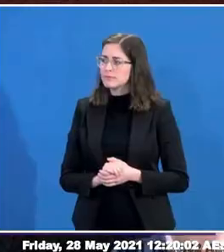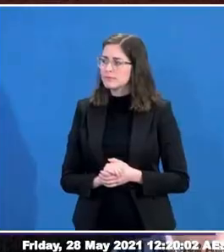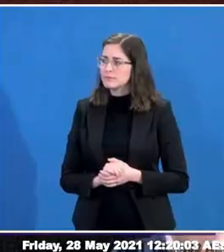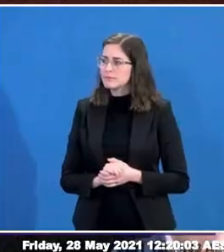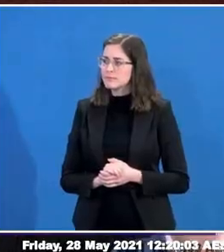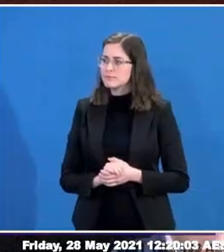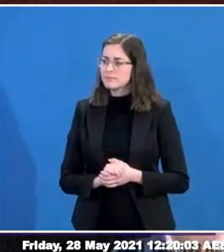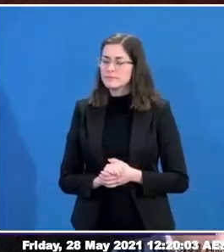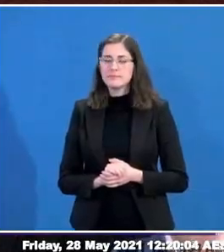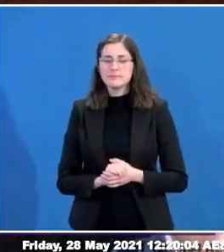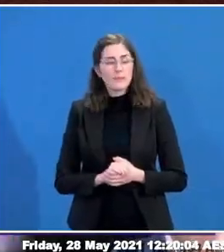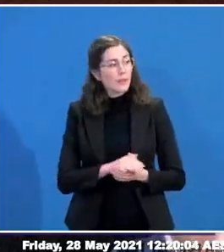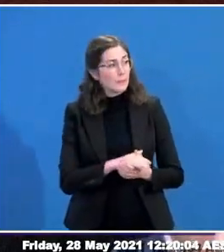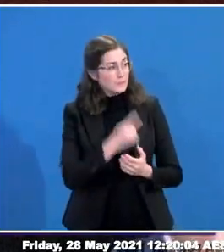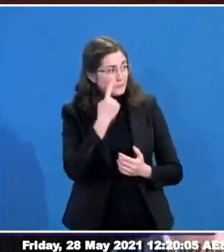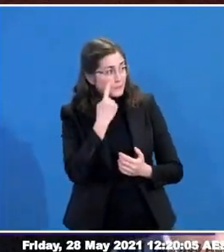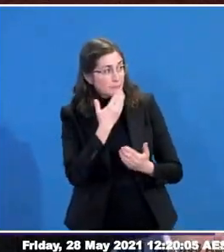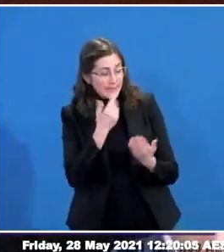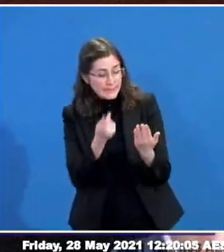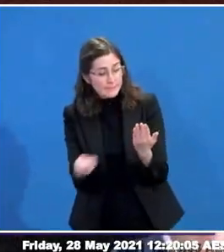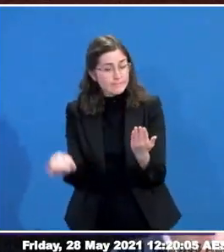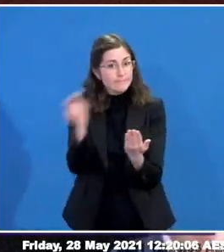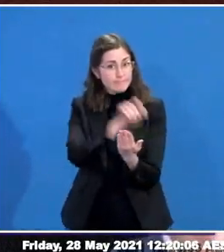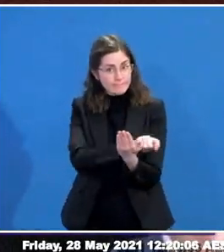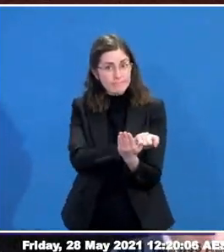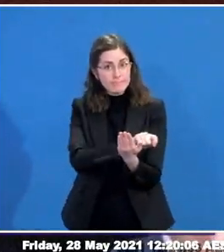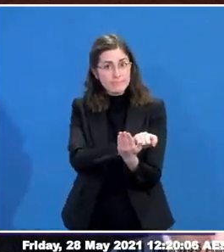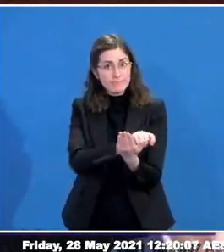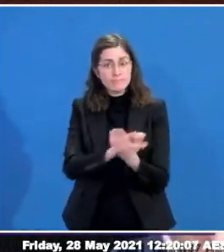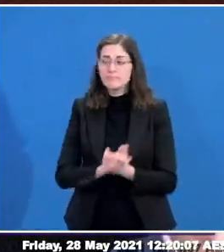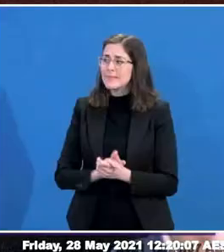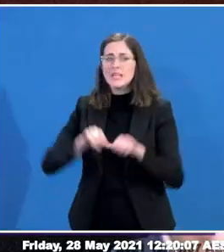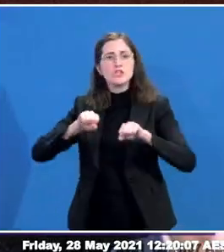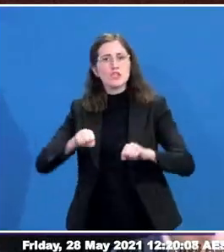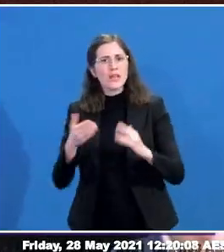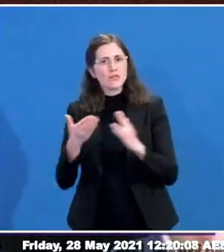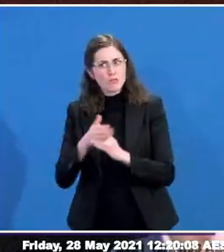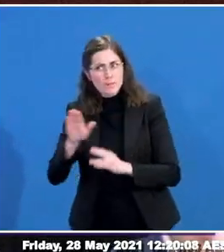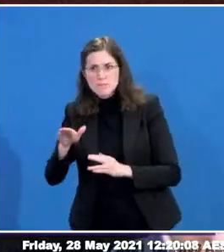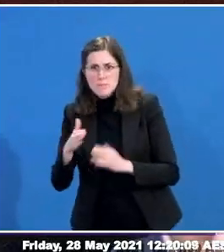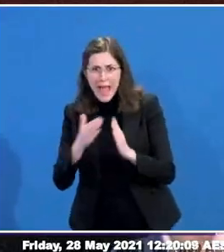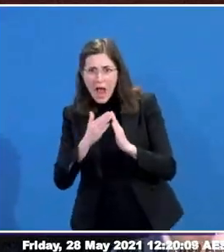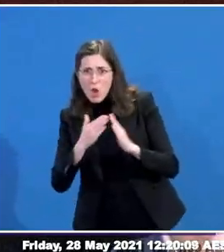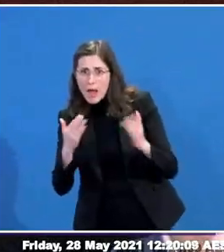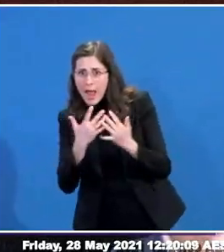Can I take you please to --- How much longer will you be, Mr Duggan? About five minutes.